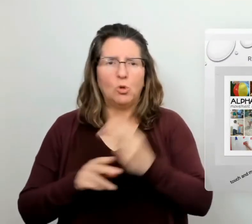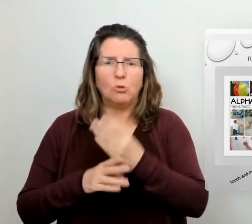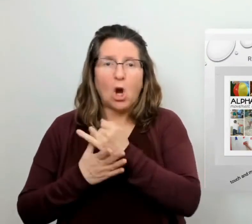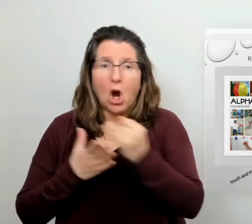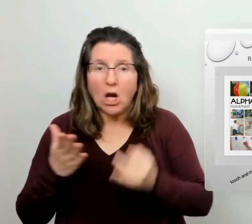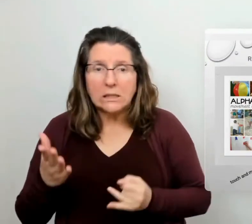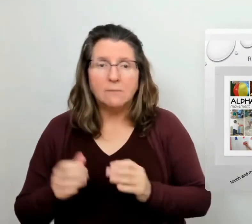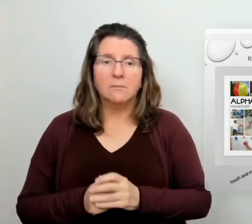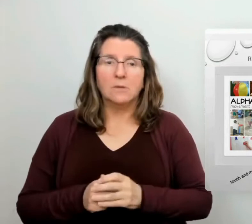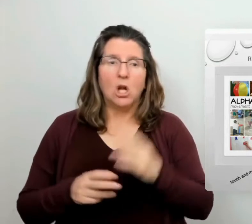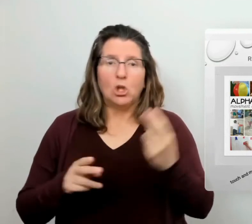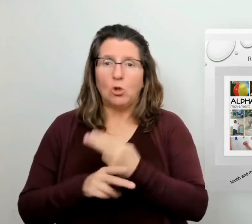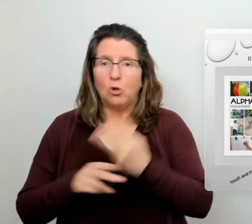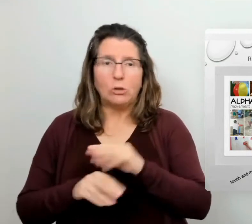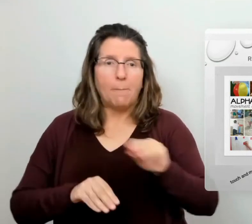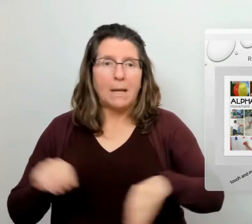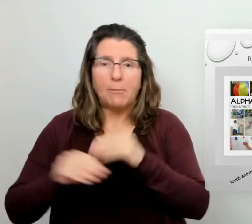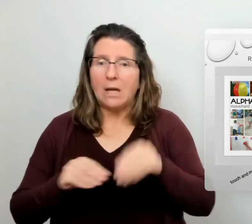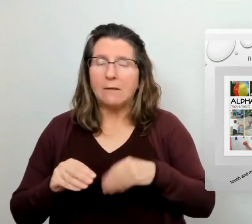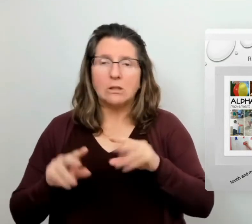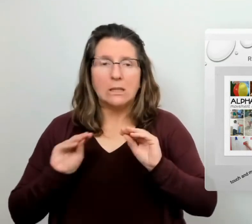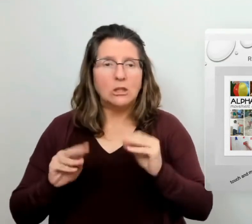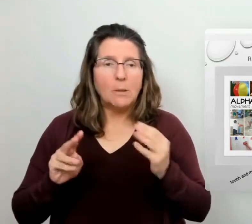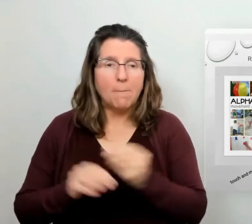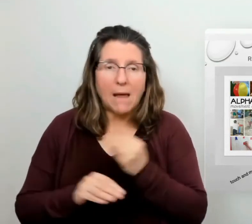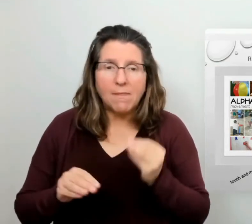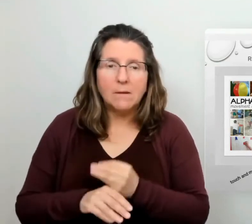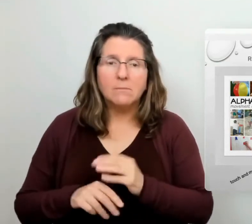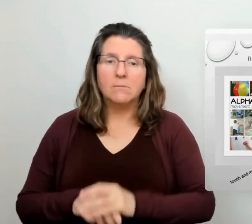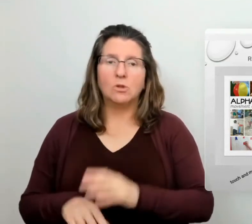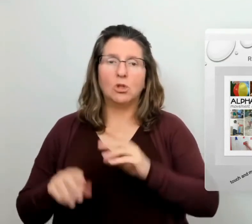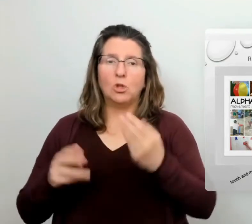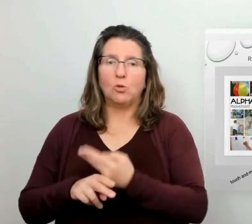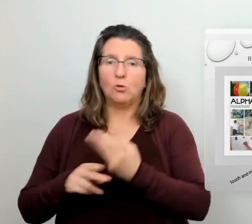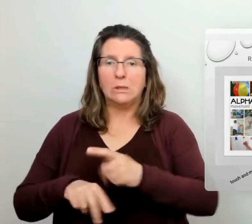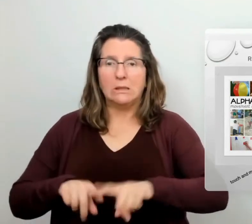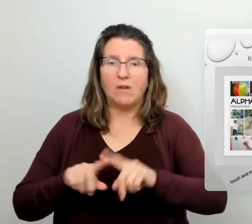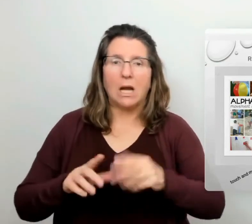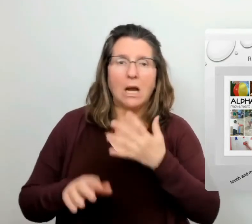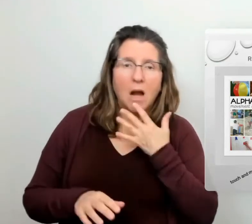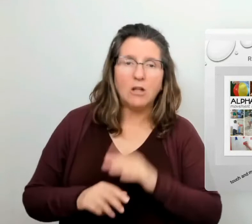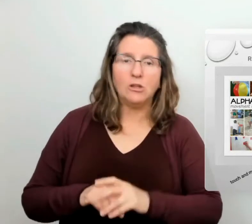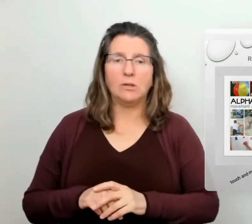Use art. Use manipulatives to help with math concepts. Use colours in different ways.